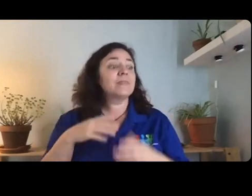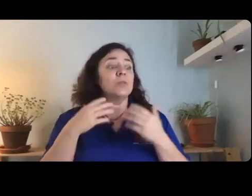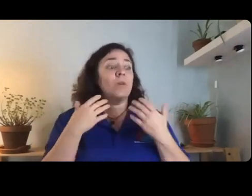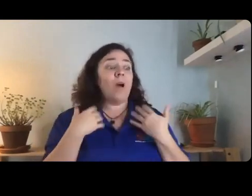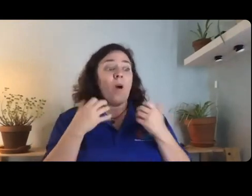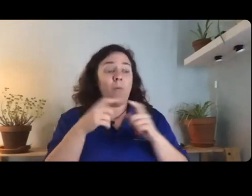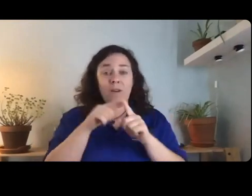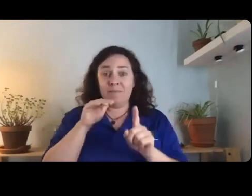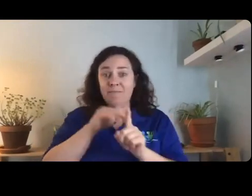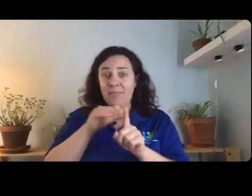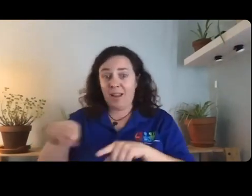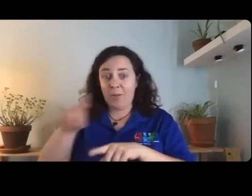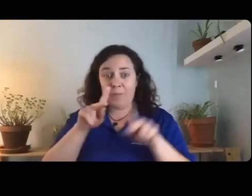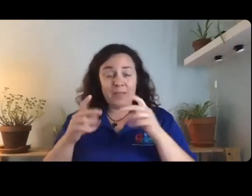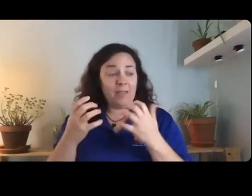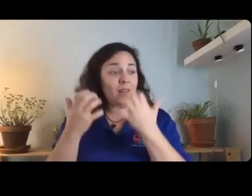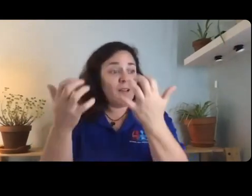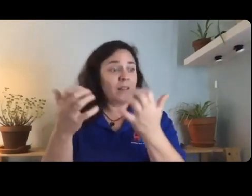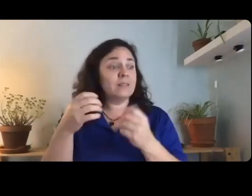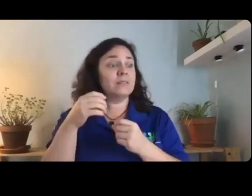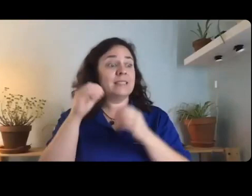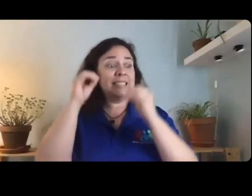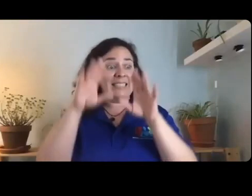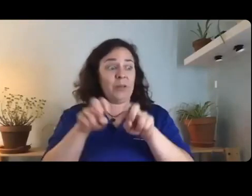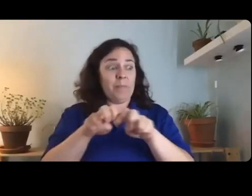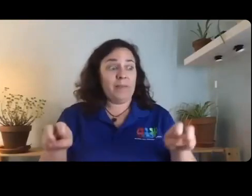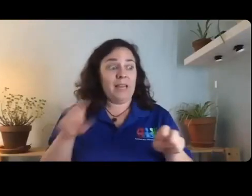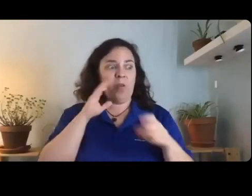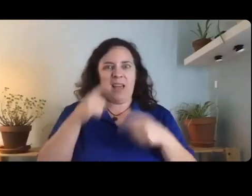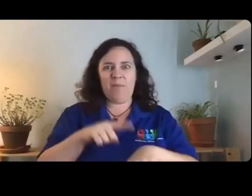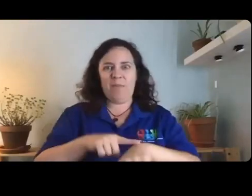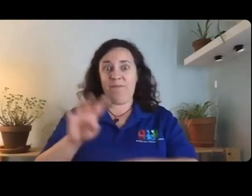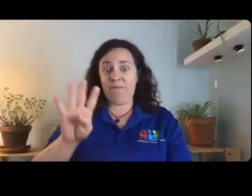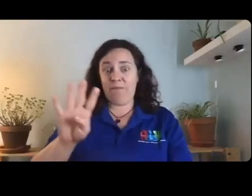and how we can work towards making our students feel safe.